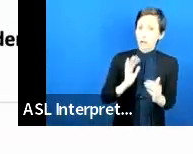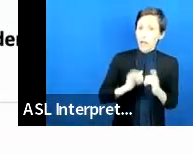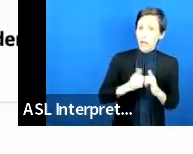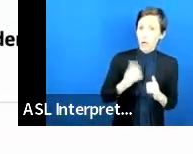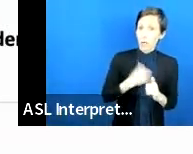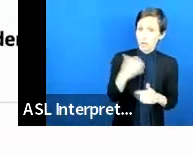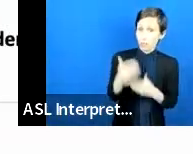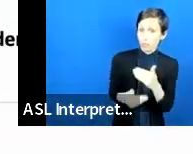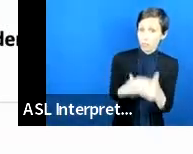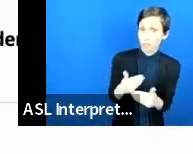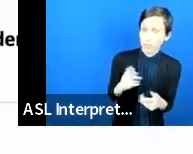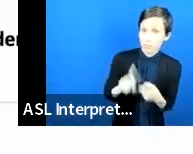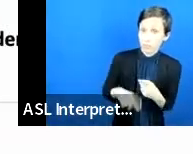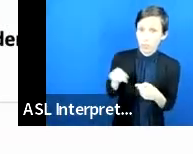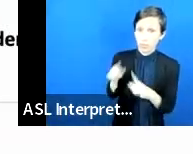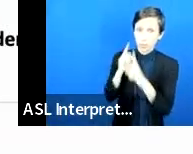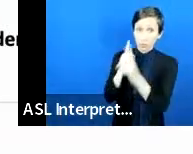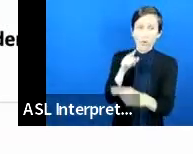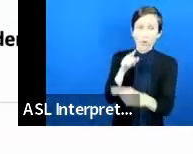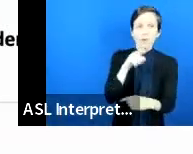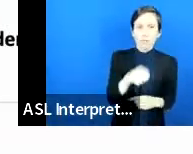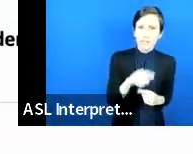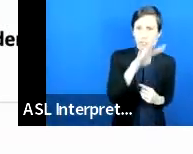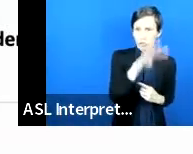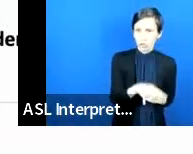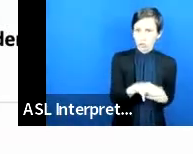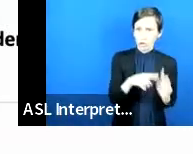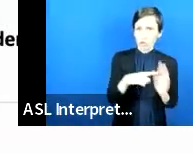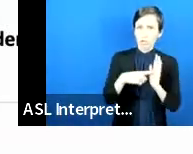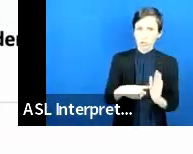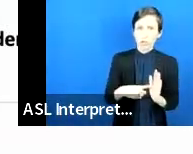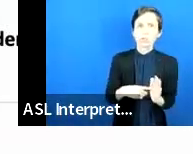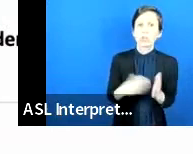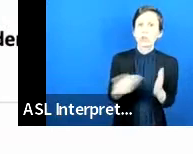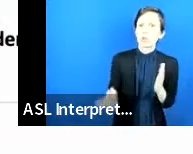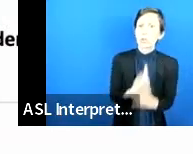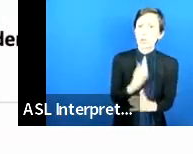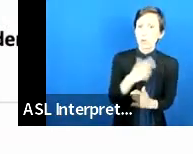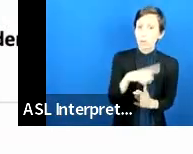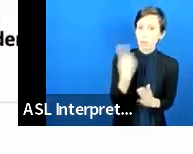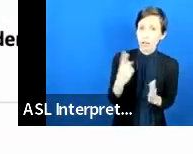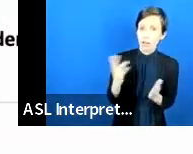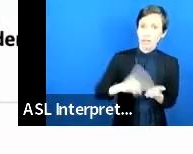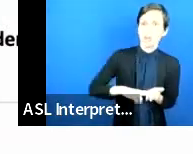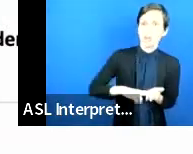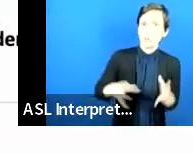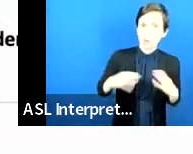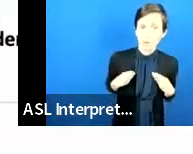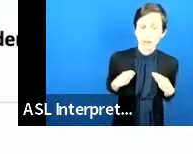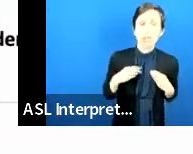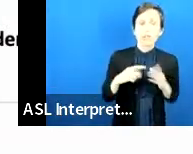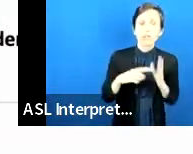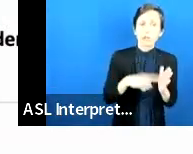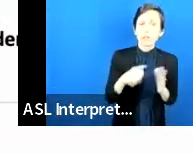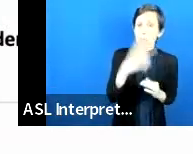this figure shows trends in new black undergrad enrollment showing that the entering classes of black students have been growing over time